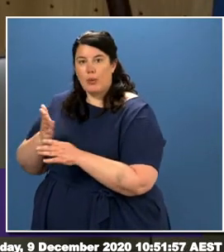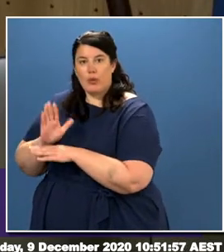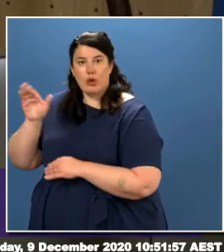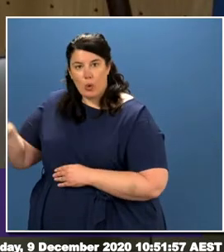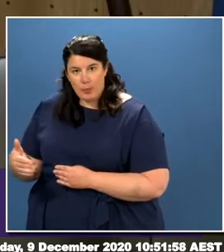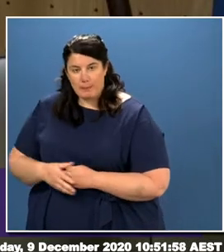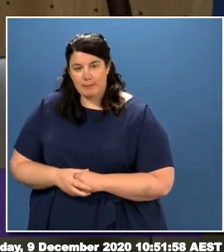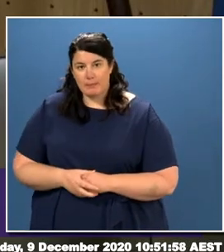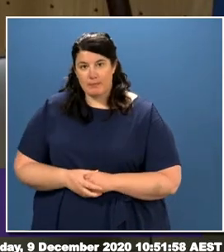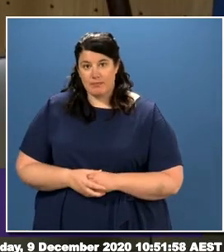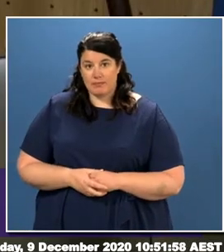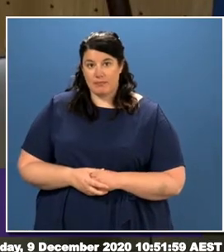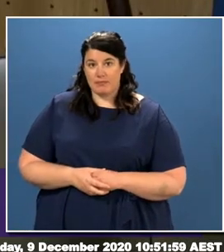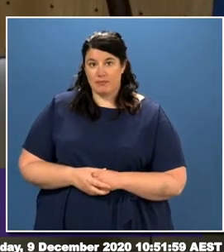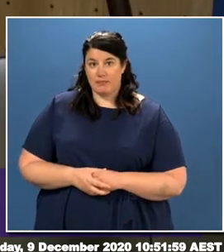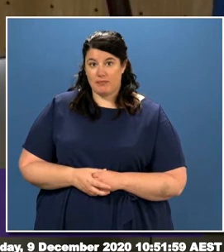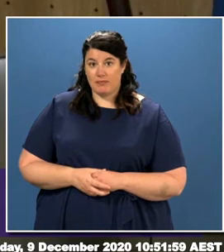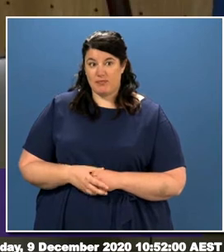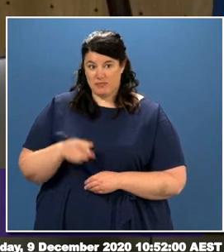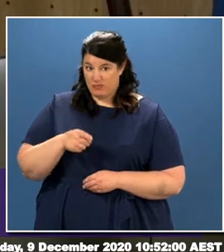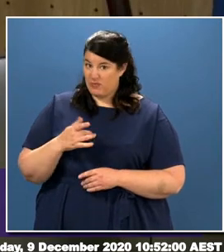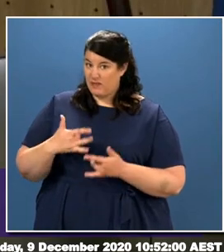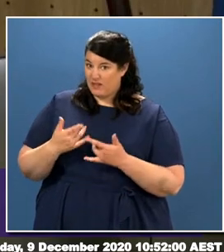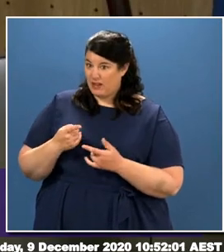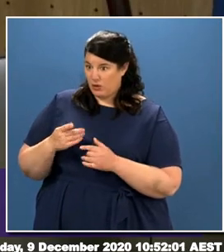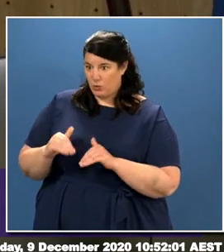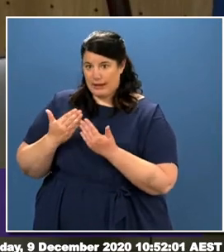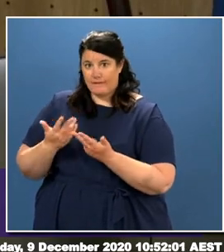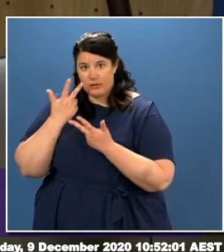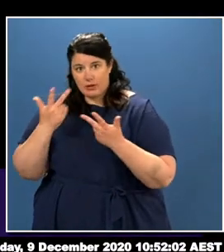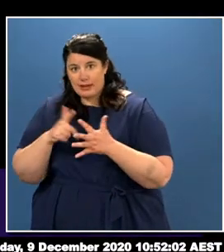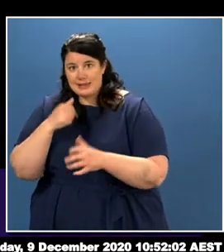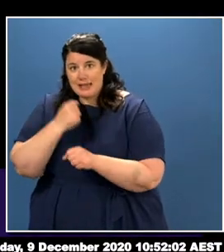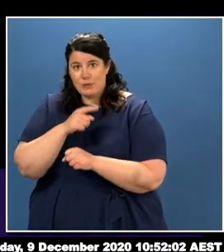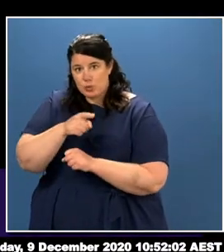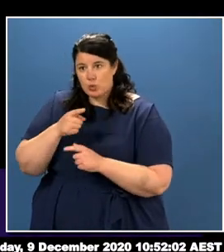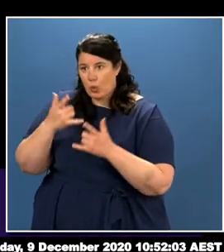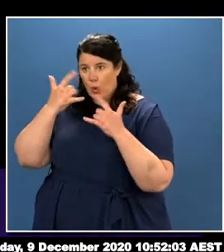Would it be fair to say that was an advantage to the law firm you worked for?